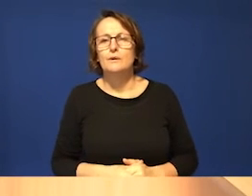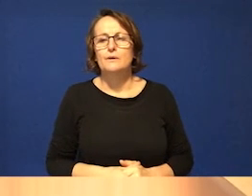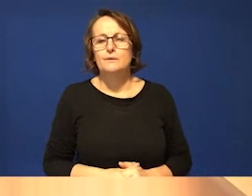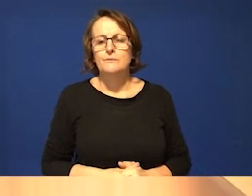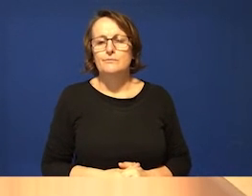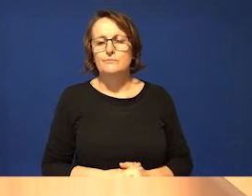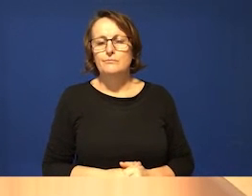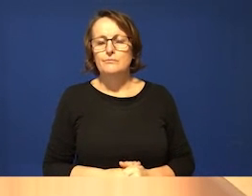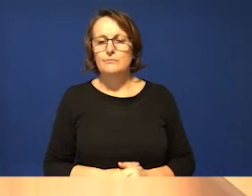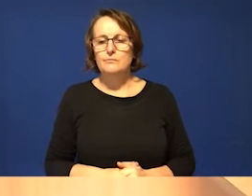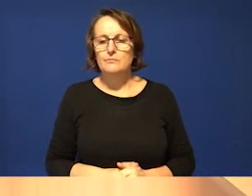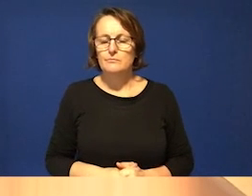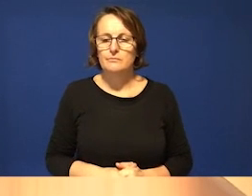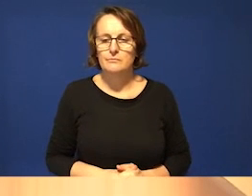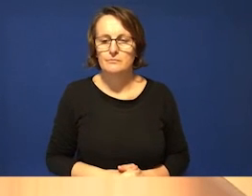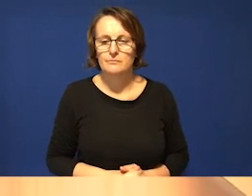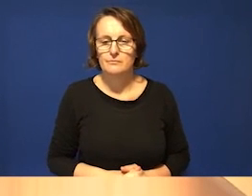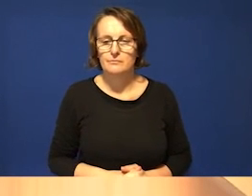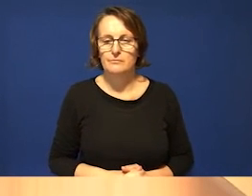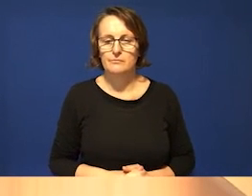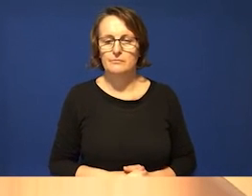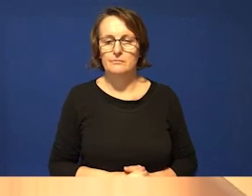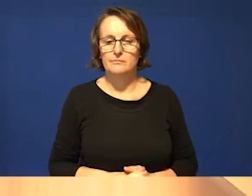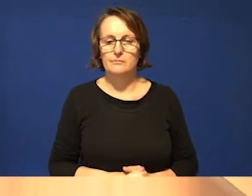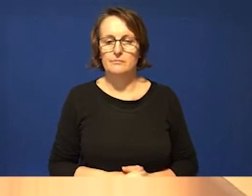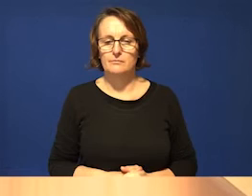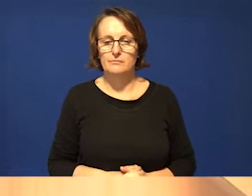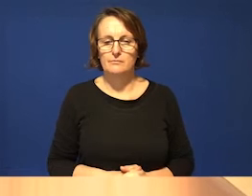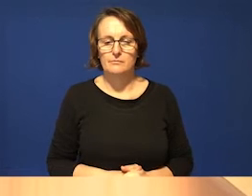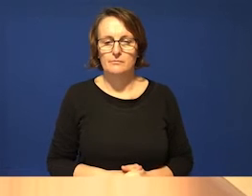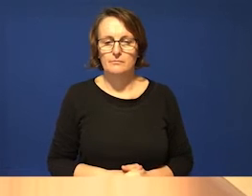does the design or the outcome, I guess, of the building